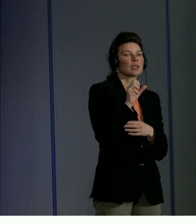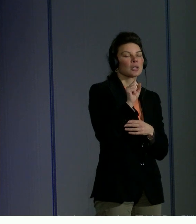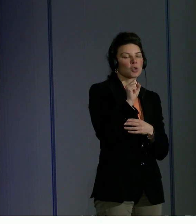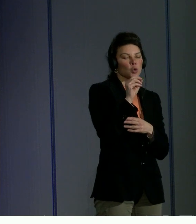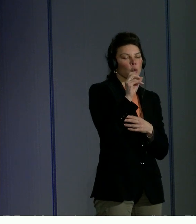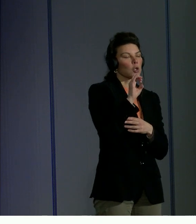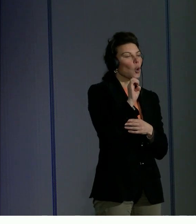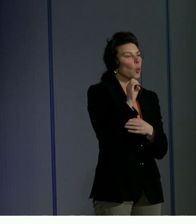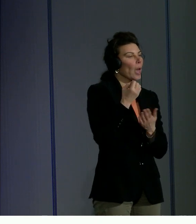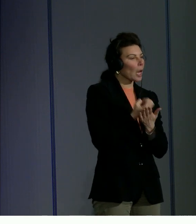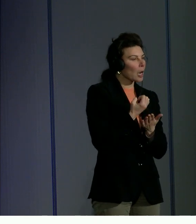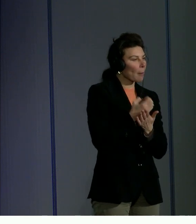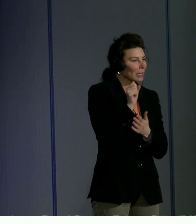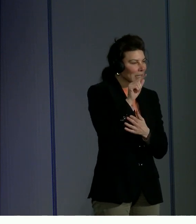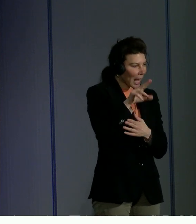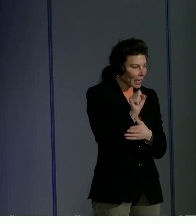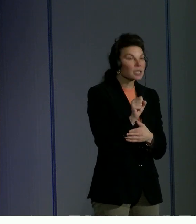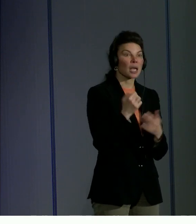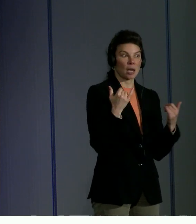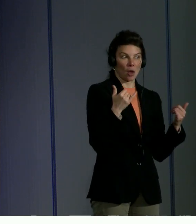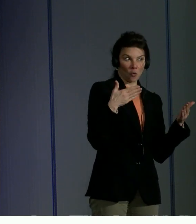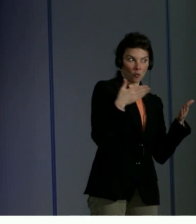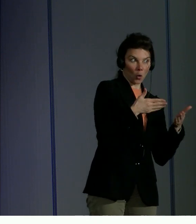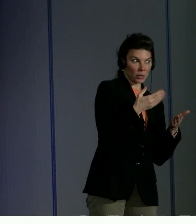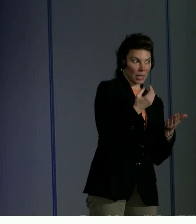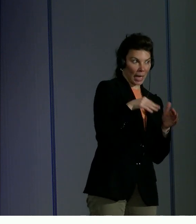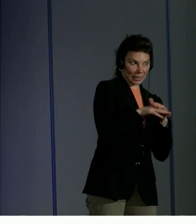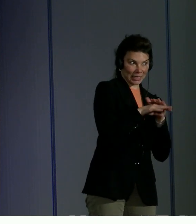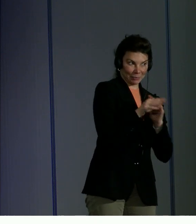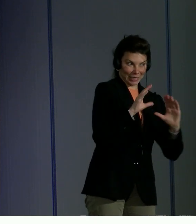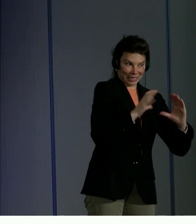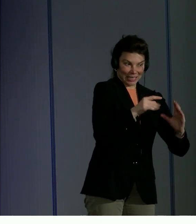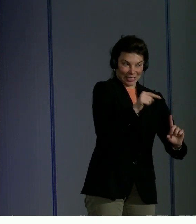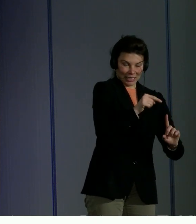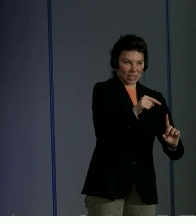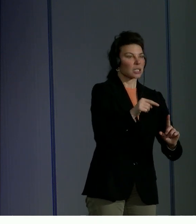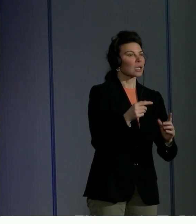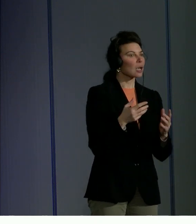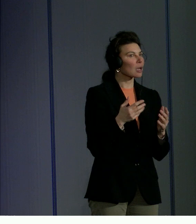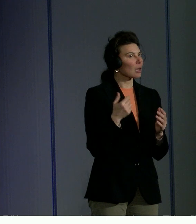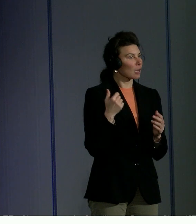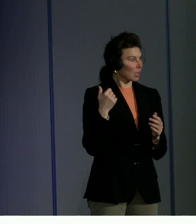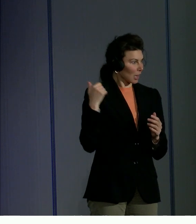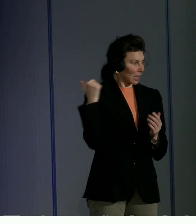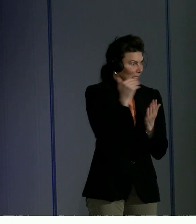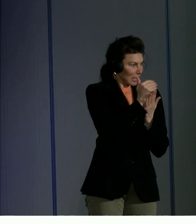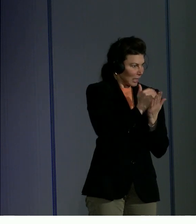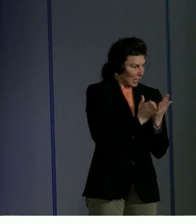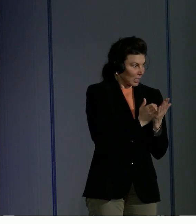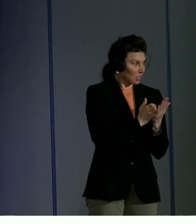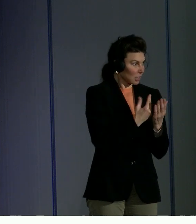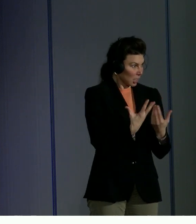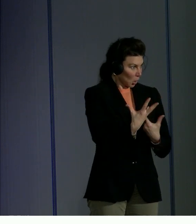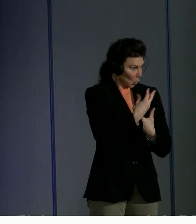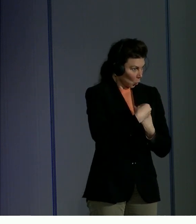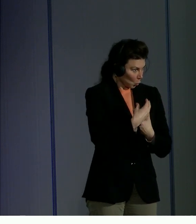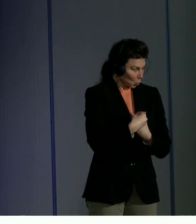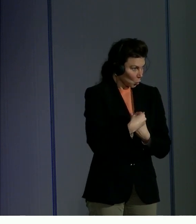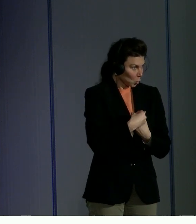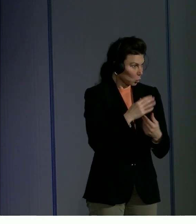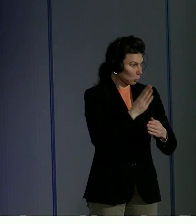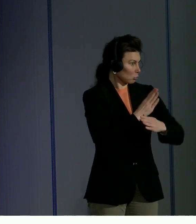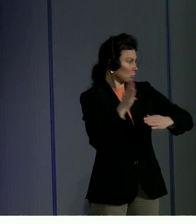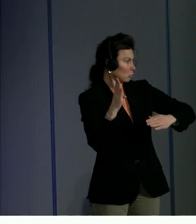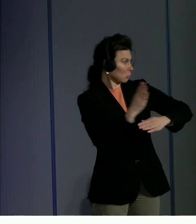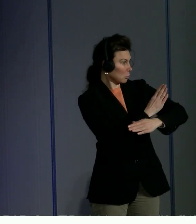Now, focusing on accessibility, how inclusive is this list of characteristics? Could I have one or